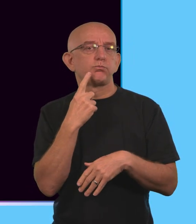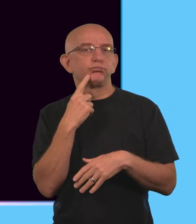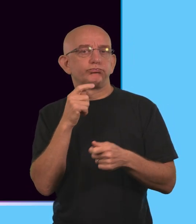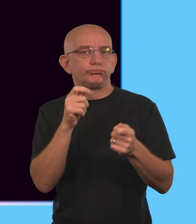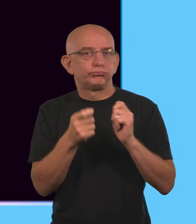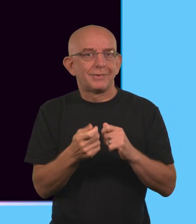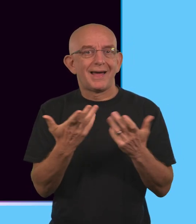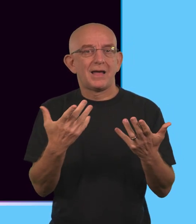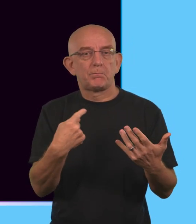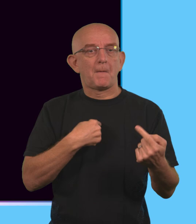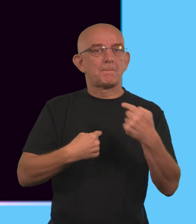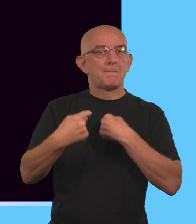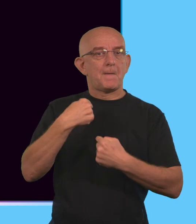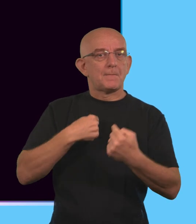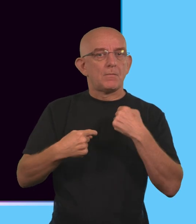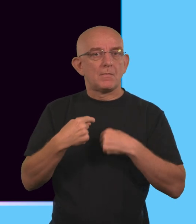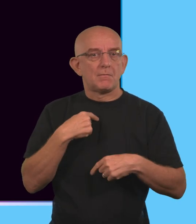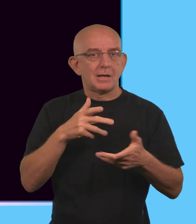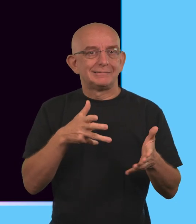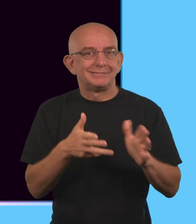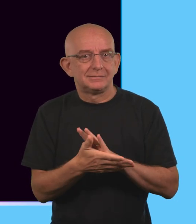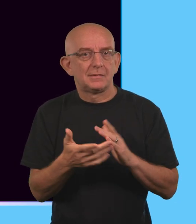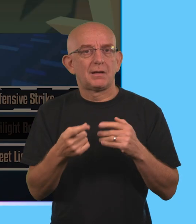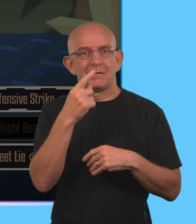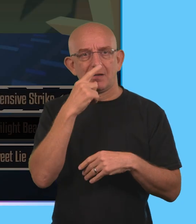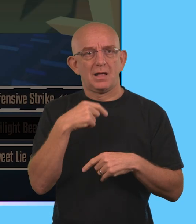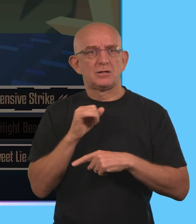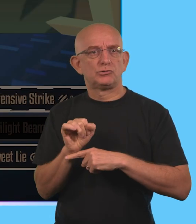how much damage you receive or deal, including invincibility,